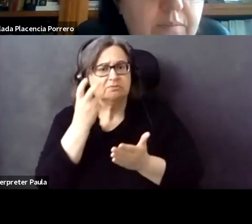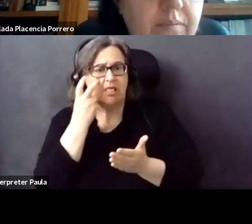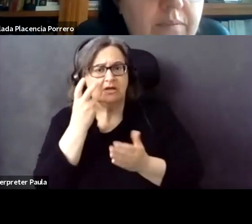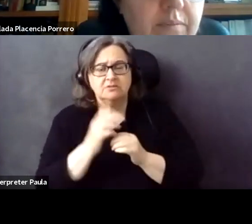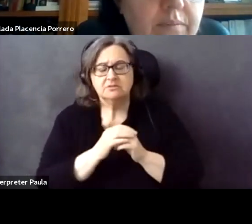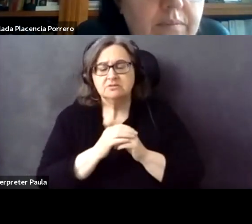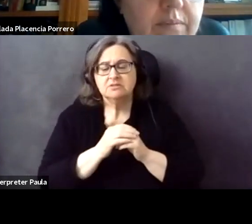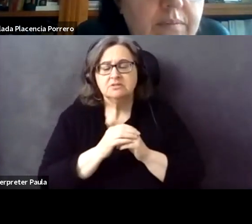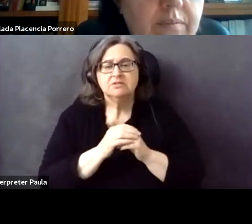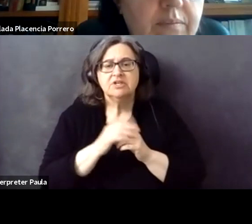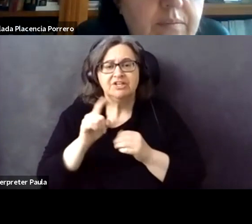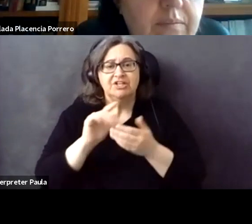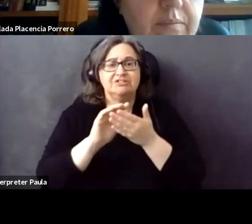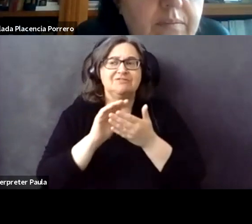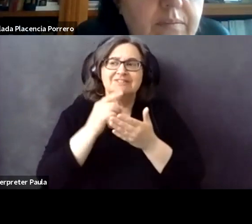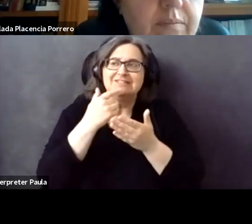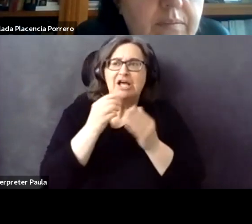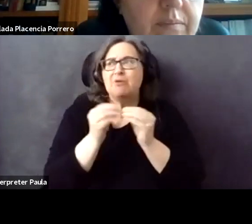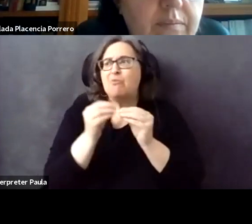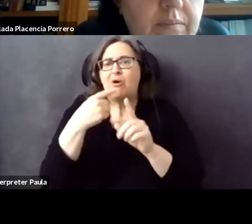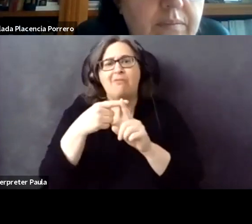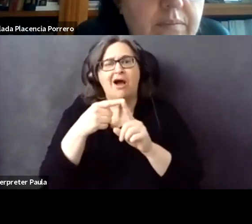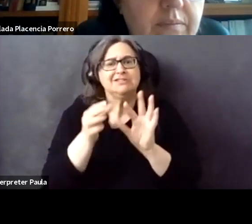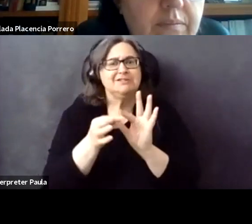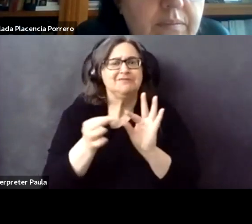exclude people in our case, people who are partially